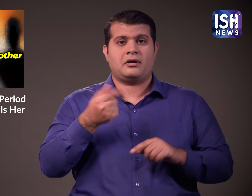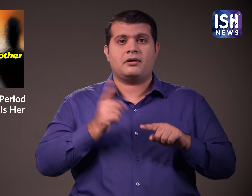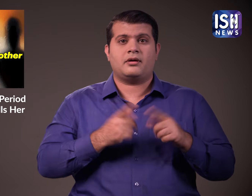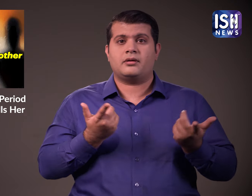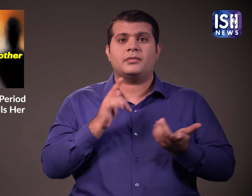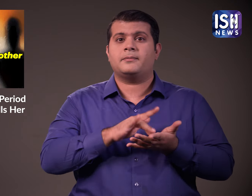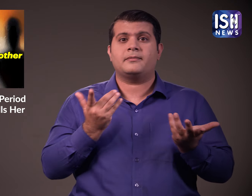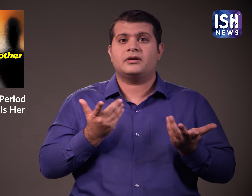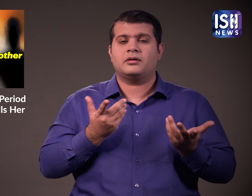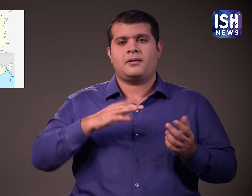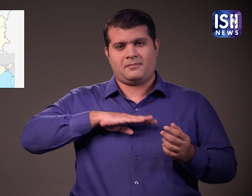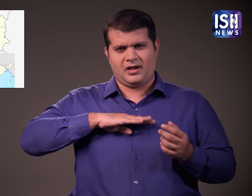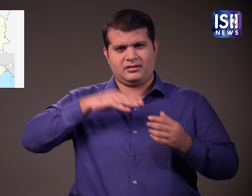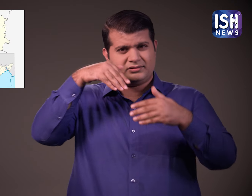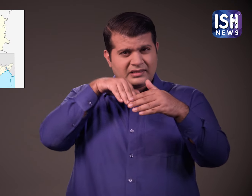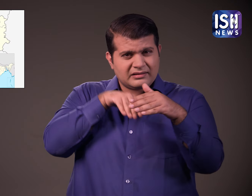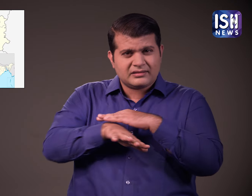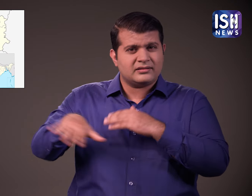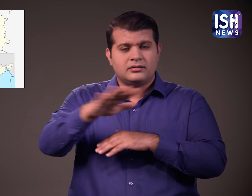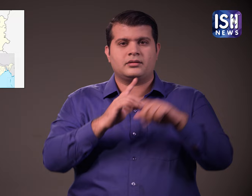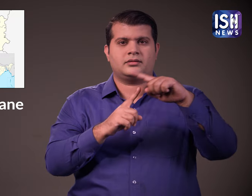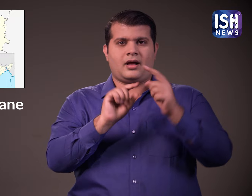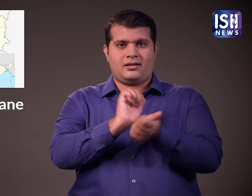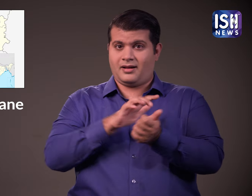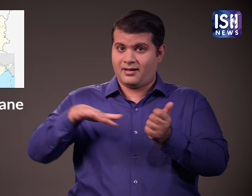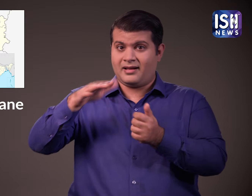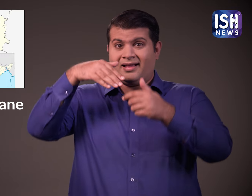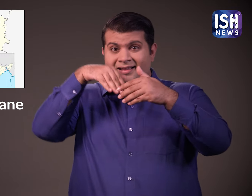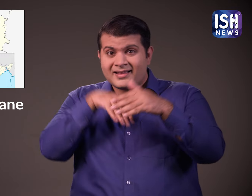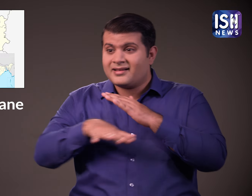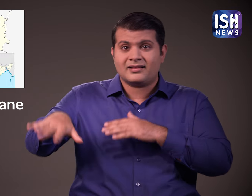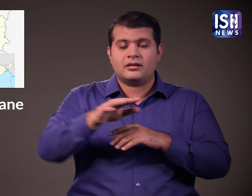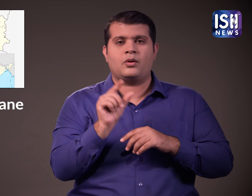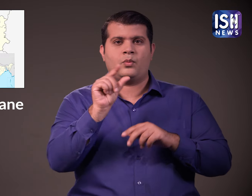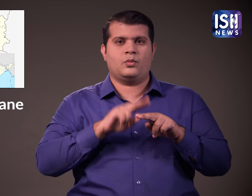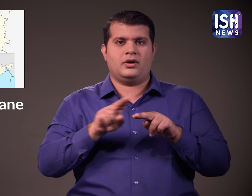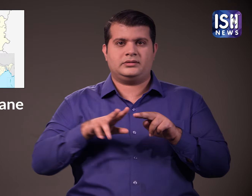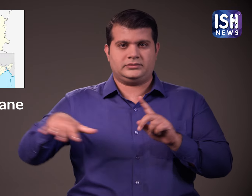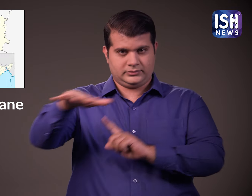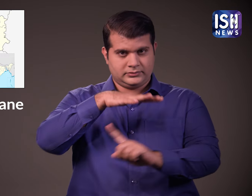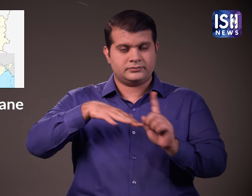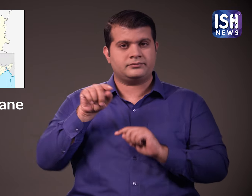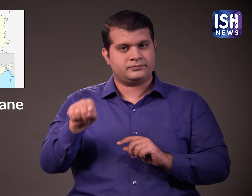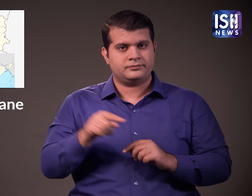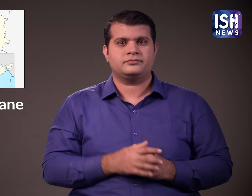The incident occured in Maharastra's Thane where there is a place called Ulhasnagar.